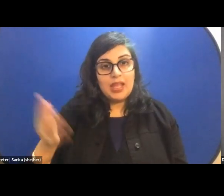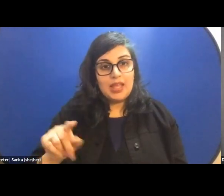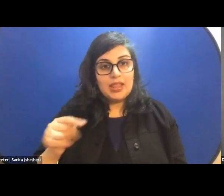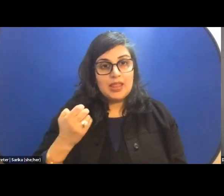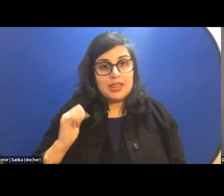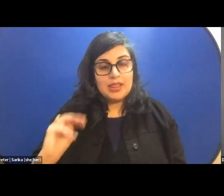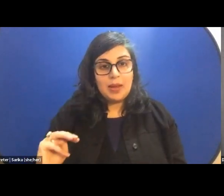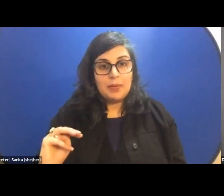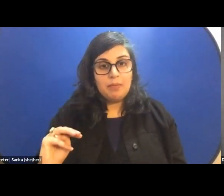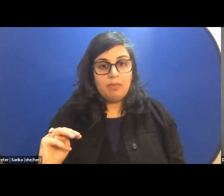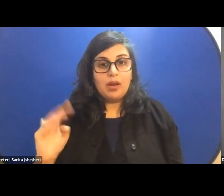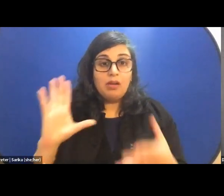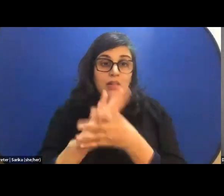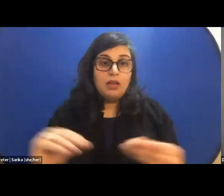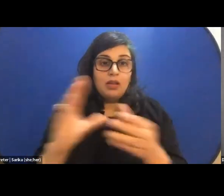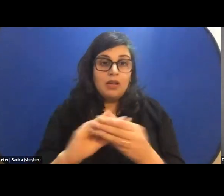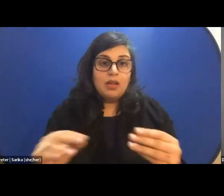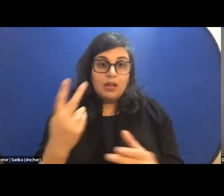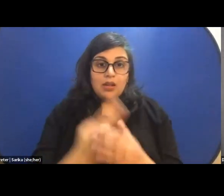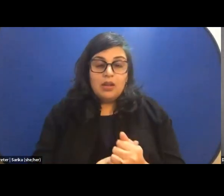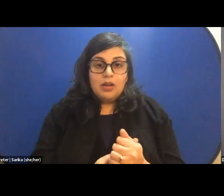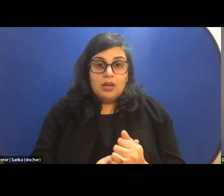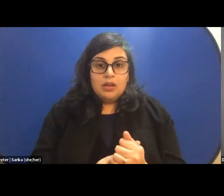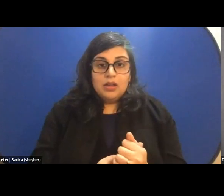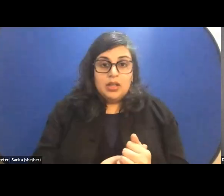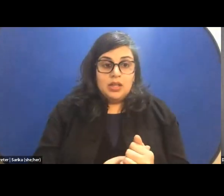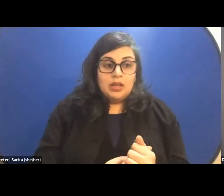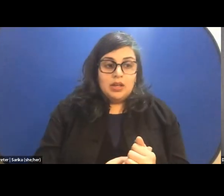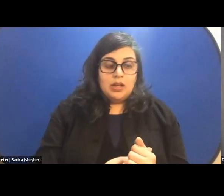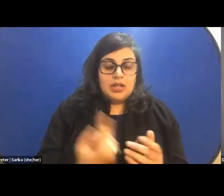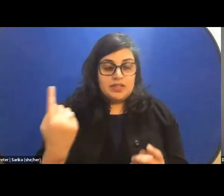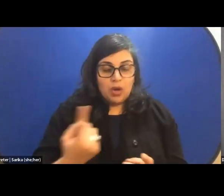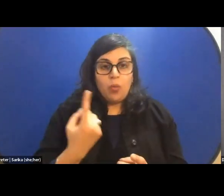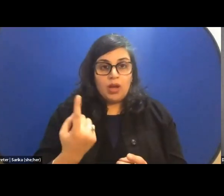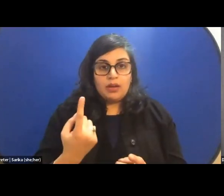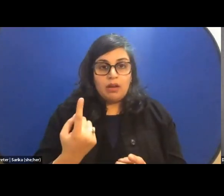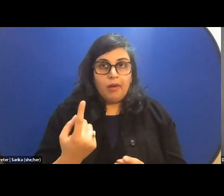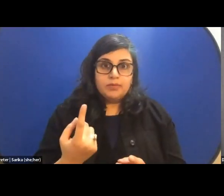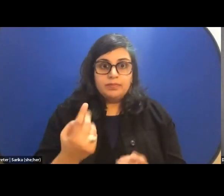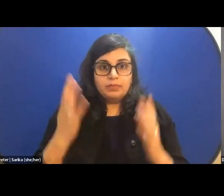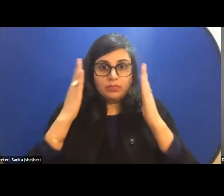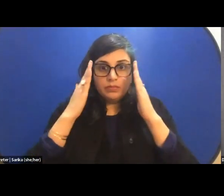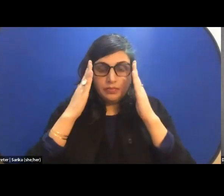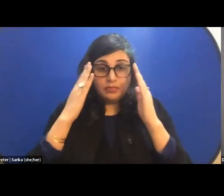Thank you so much. I'm Dr. Juniper Simonis. I use they/them pronouns. I'm